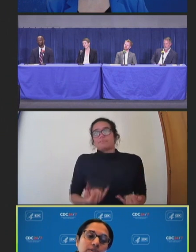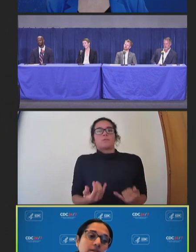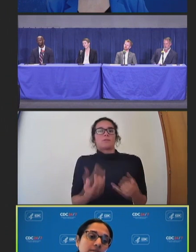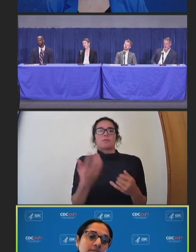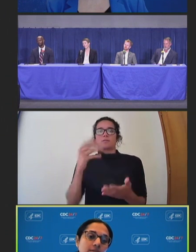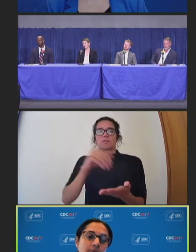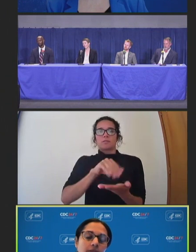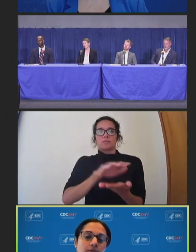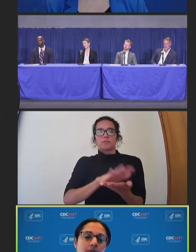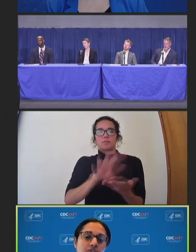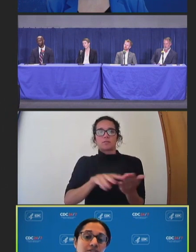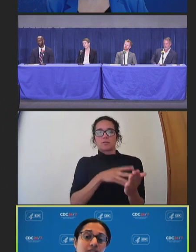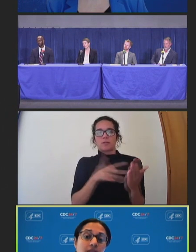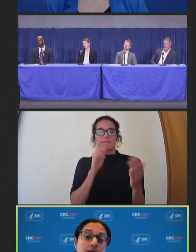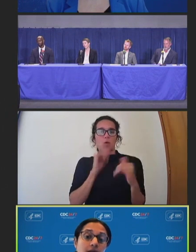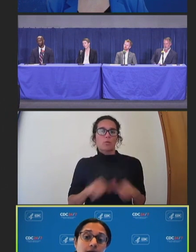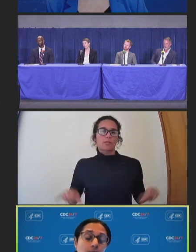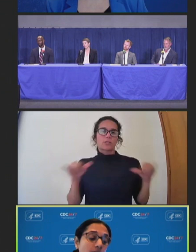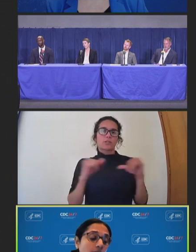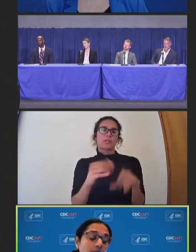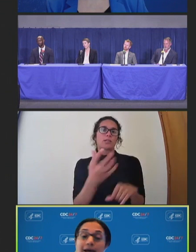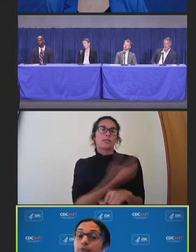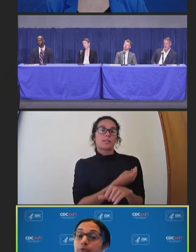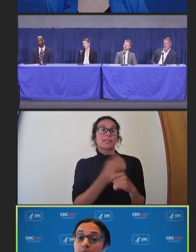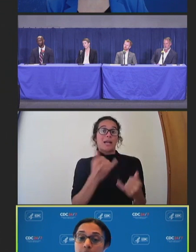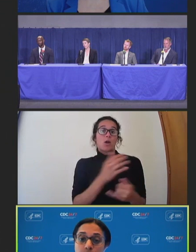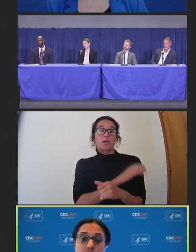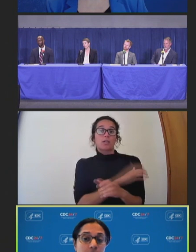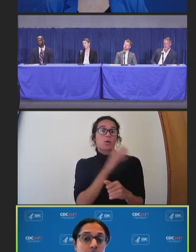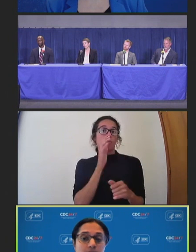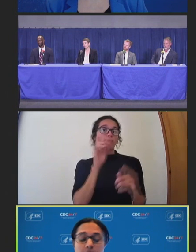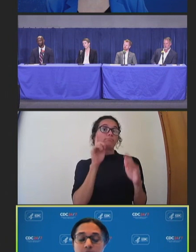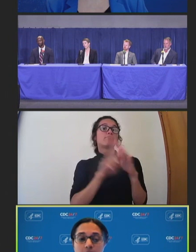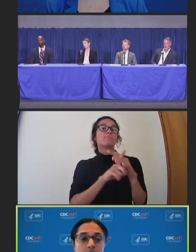it's going to be something that clinicians think of. When they have a patient with HIV in their